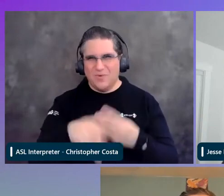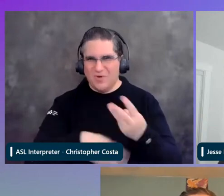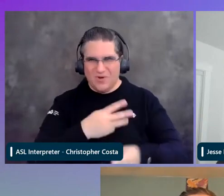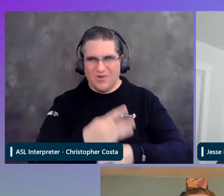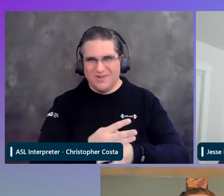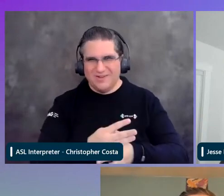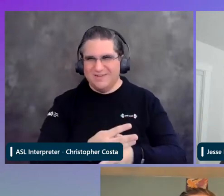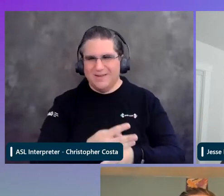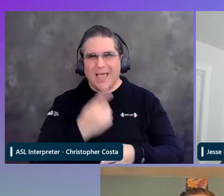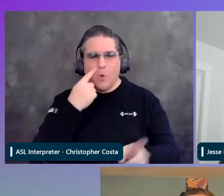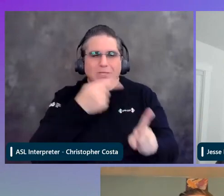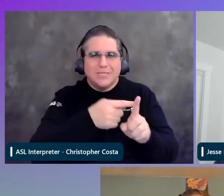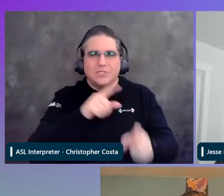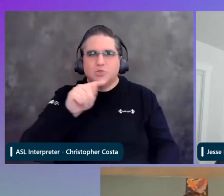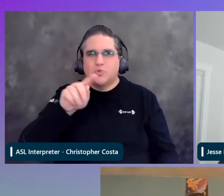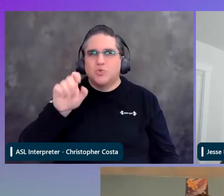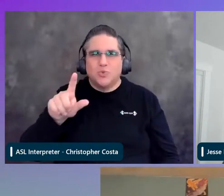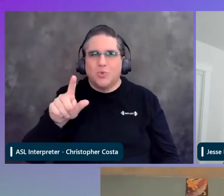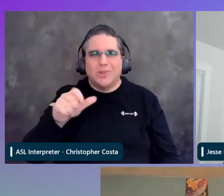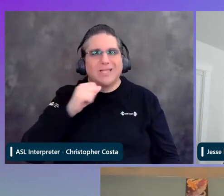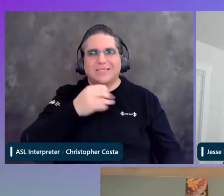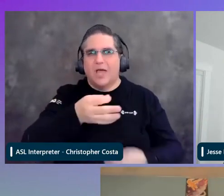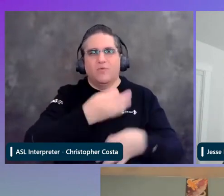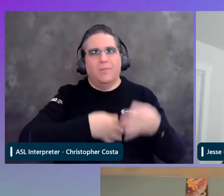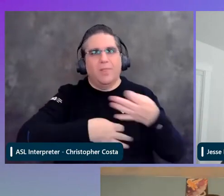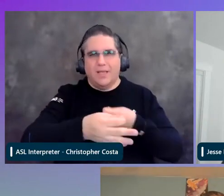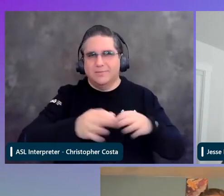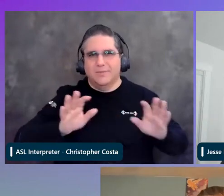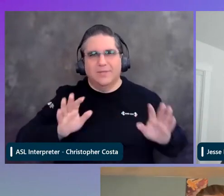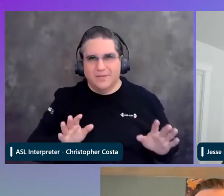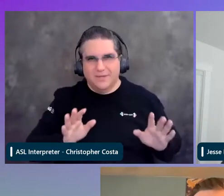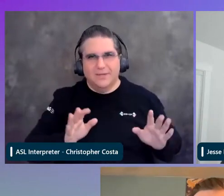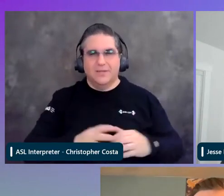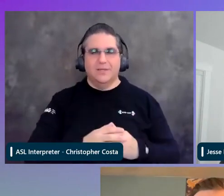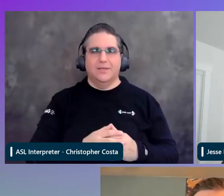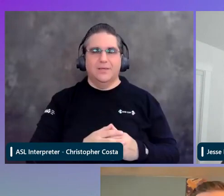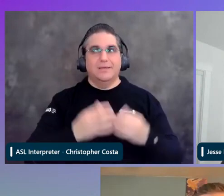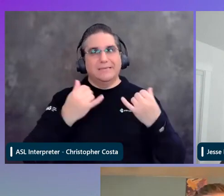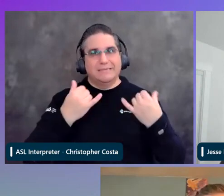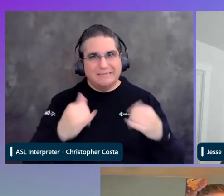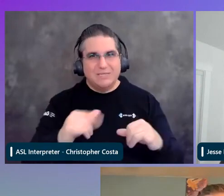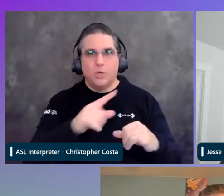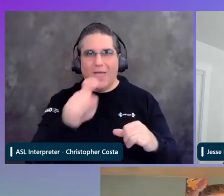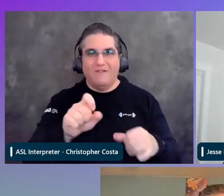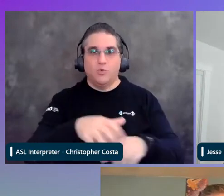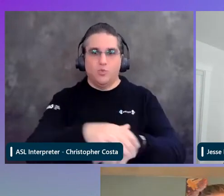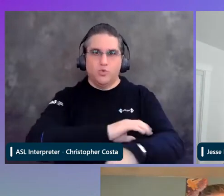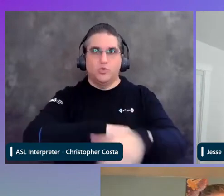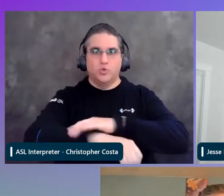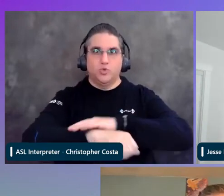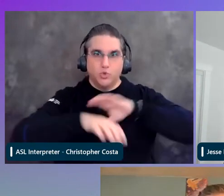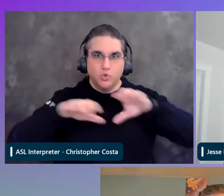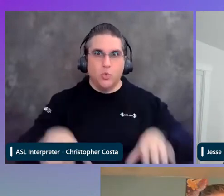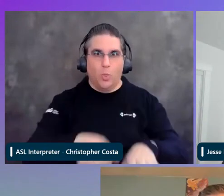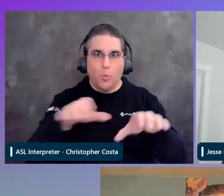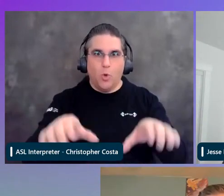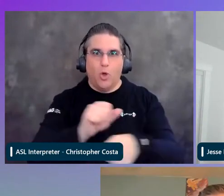tool, right? It's not a replacement, but you're still going to have to do the work. You're still going to have to